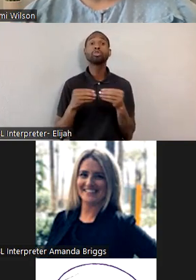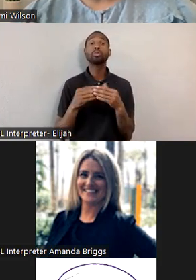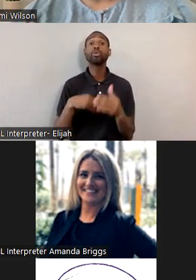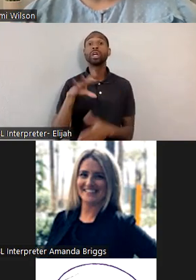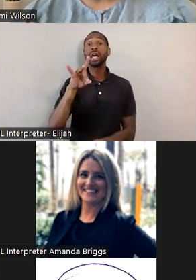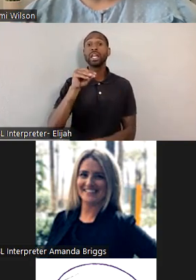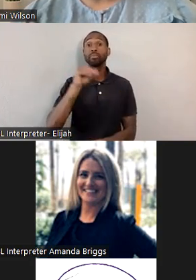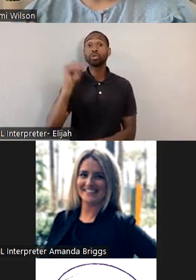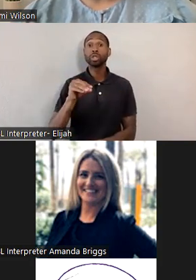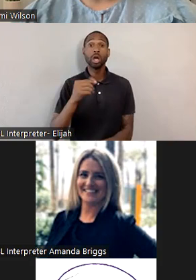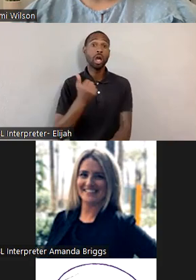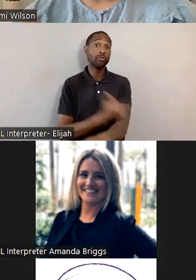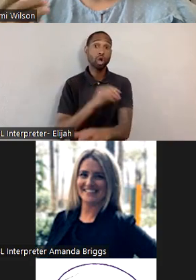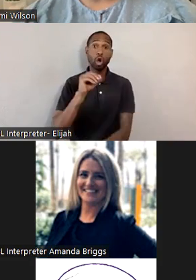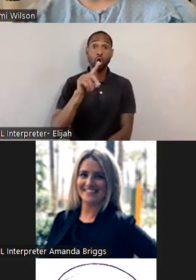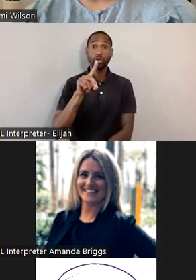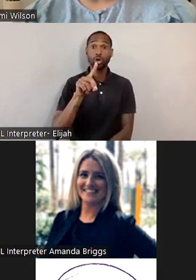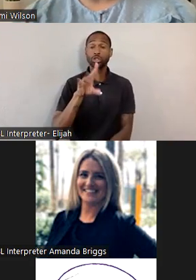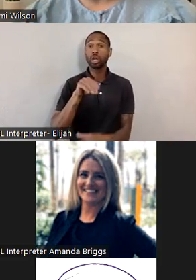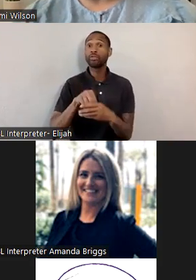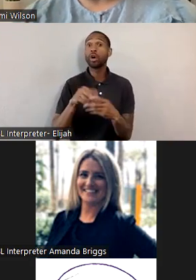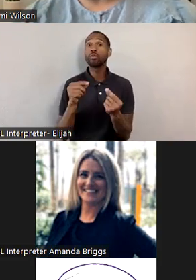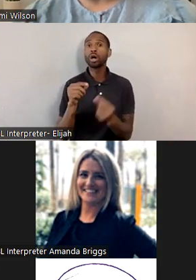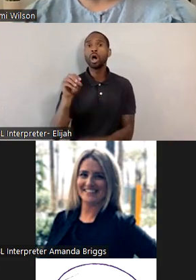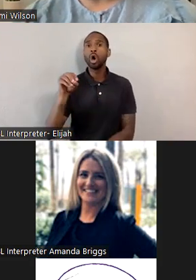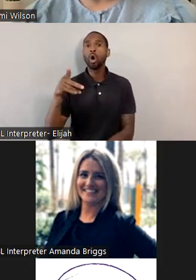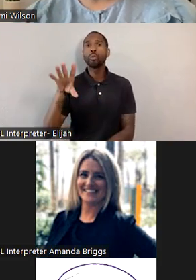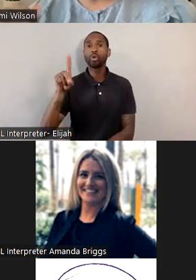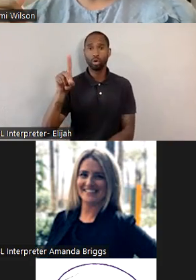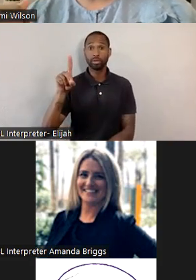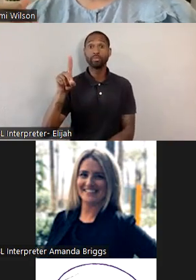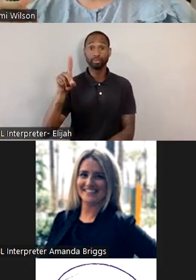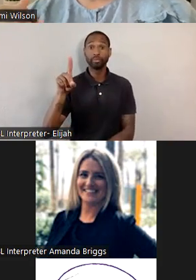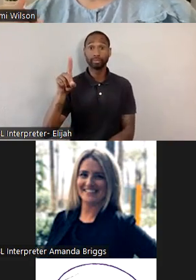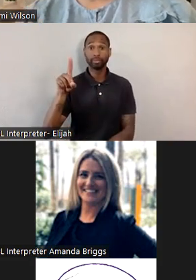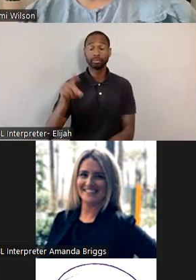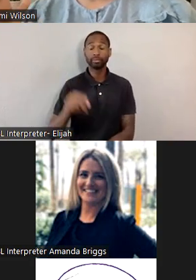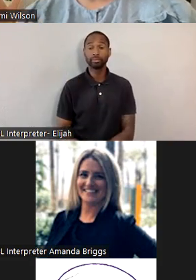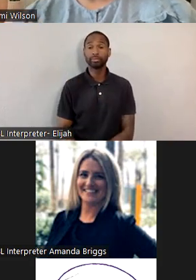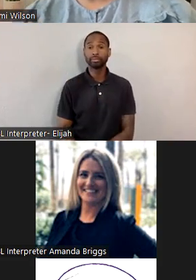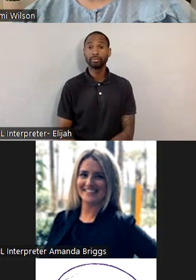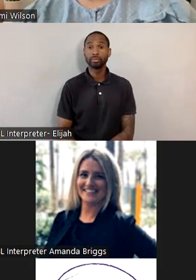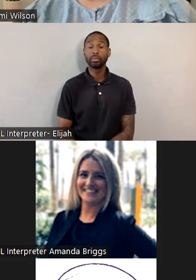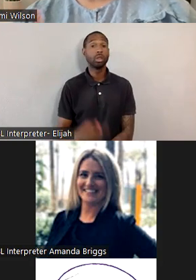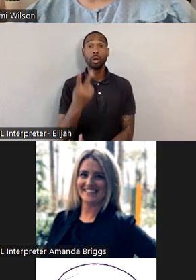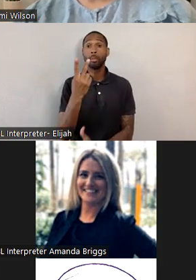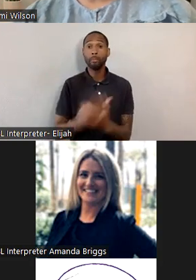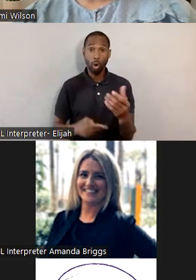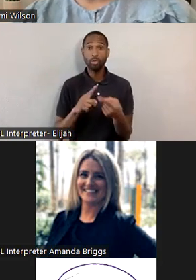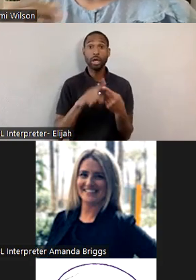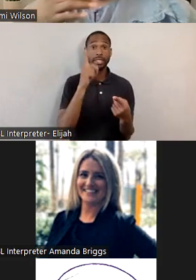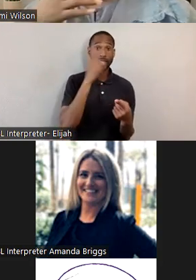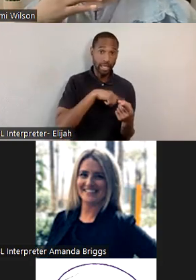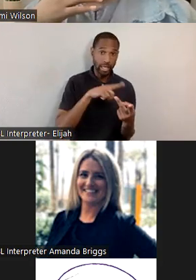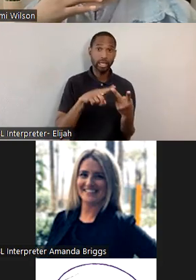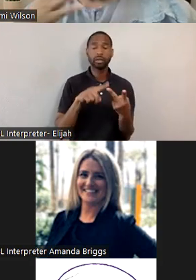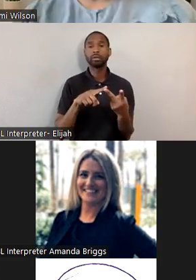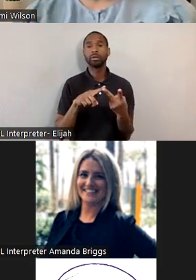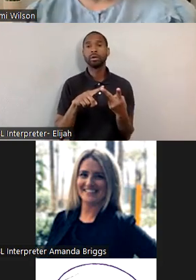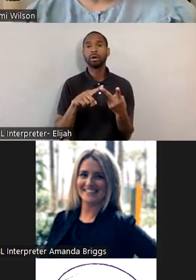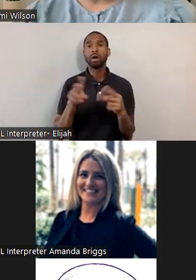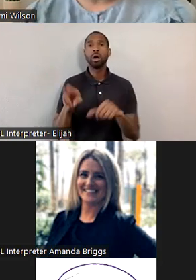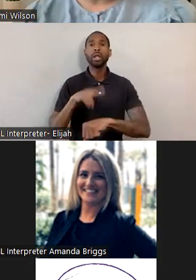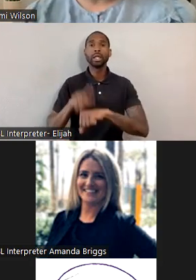drug overdose deaths involved opioids. So that's both synthetic and naturally